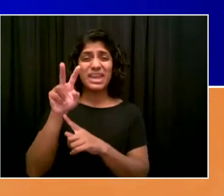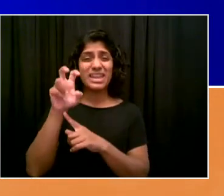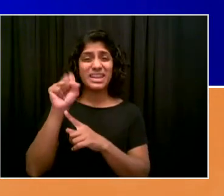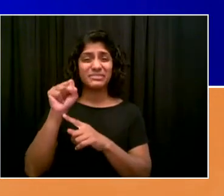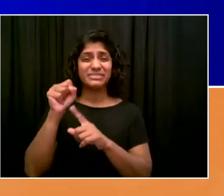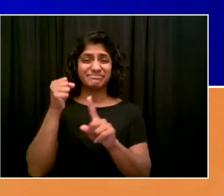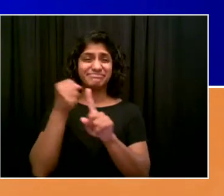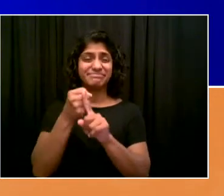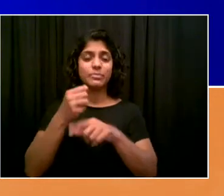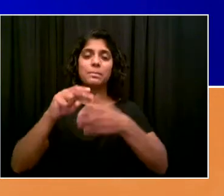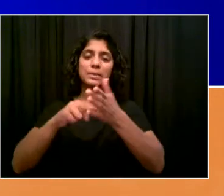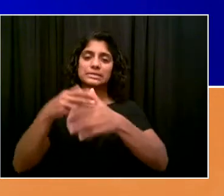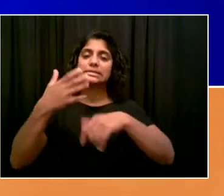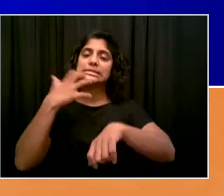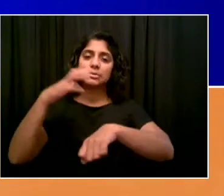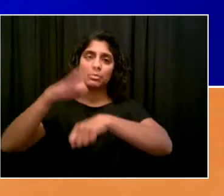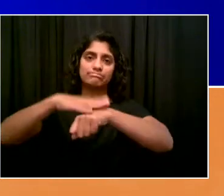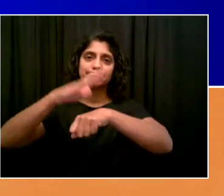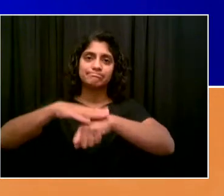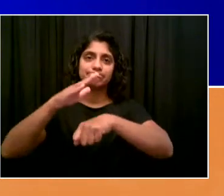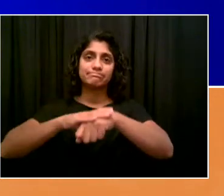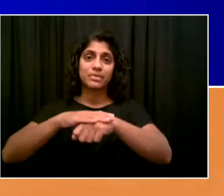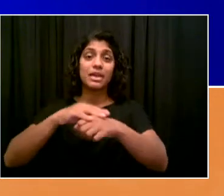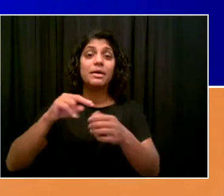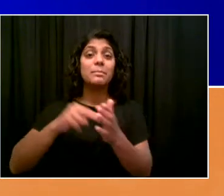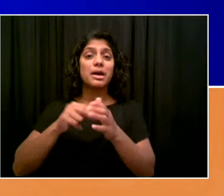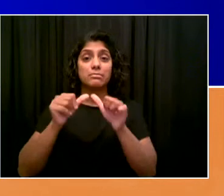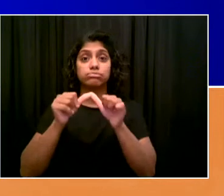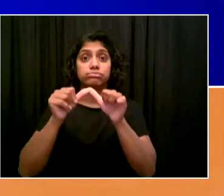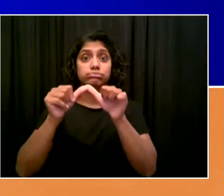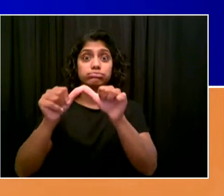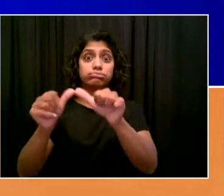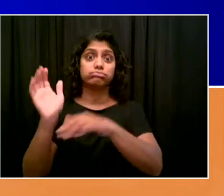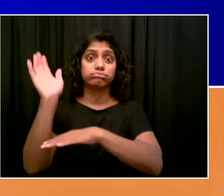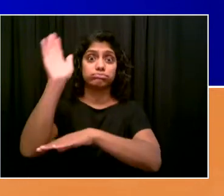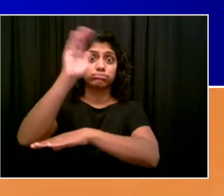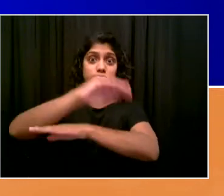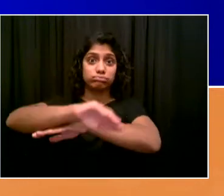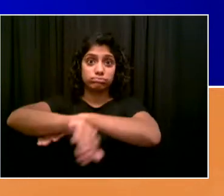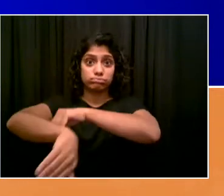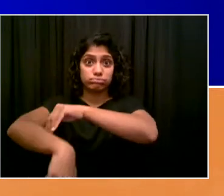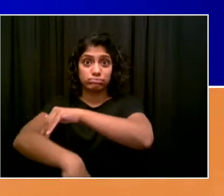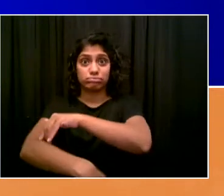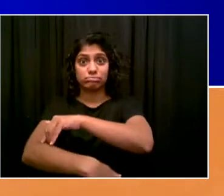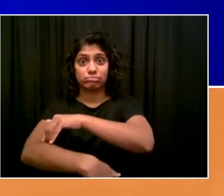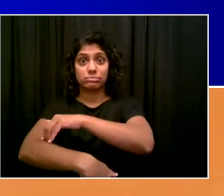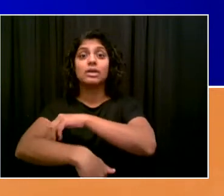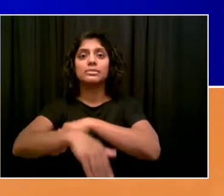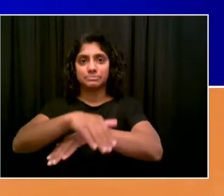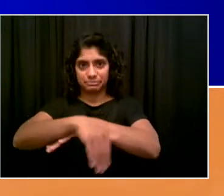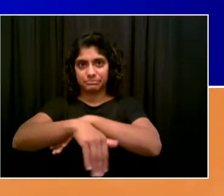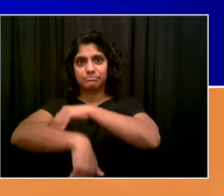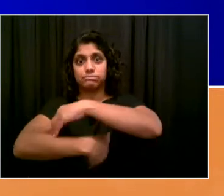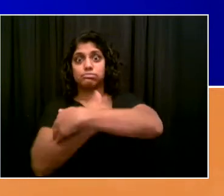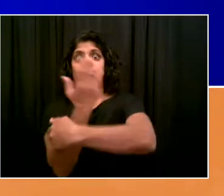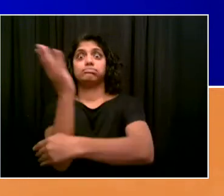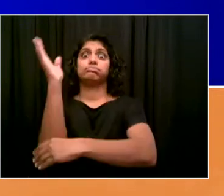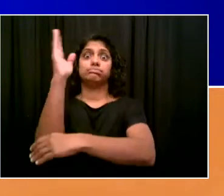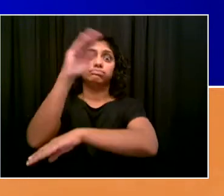TODAY AND EXPECTED TO GO THROUGH EIGHT A CLOCK P.M.